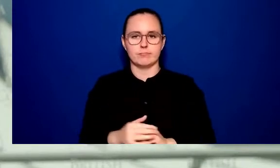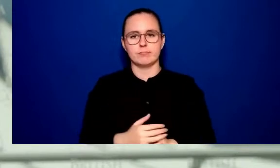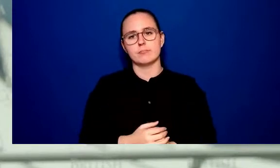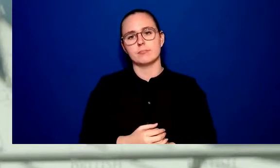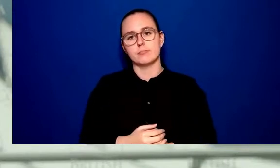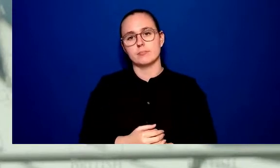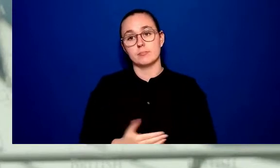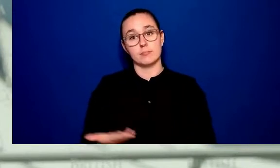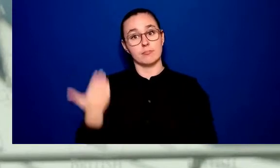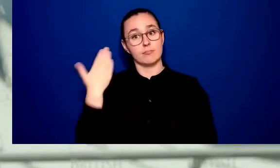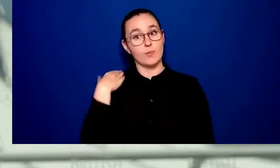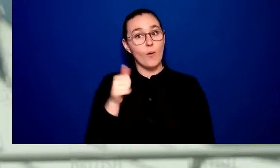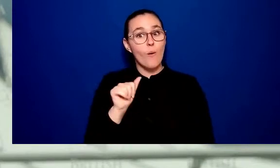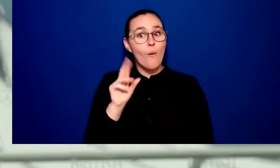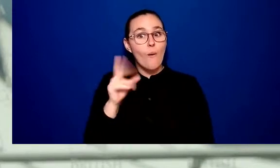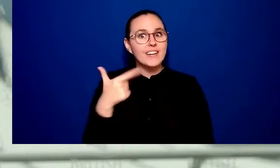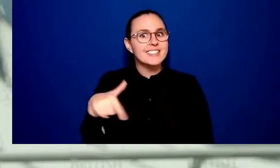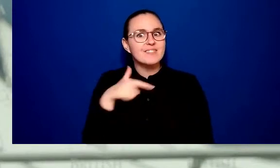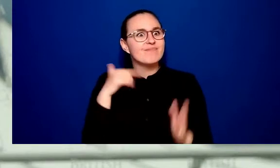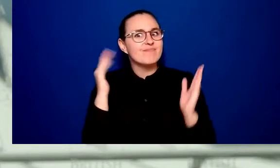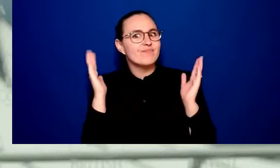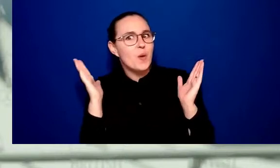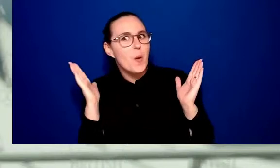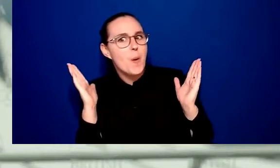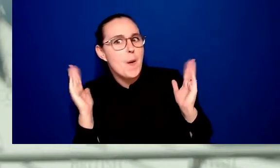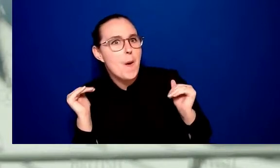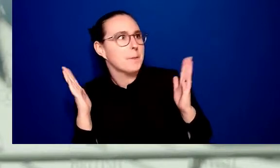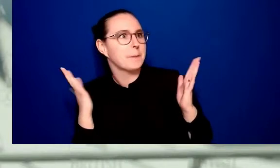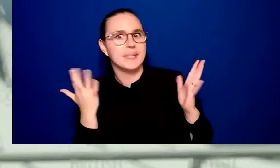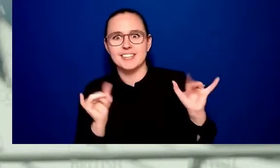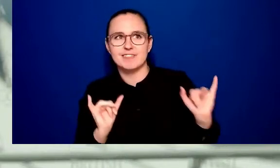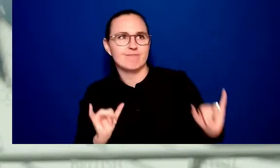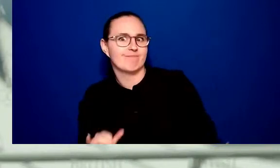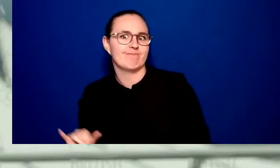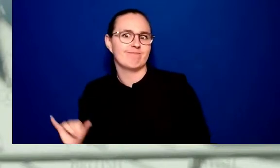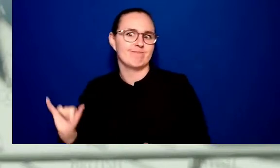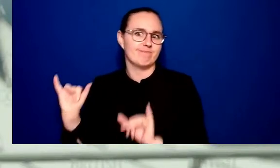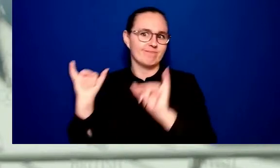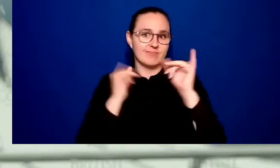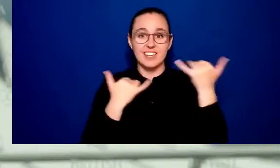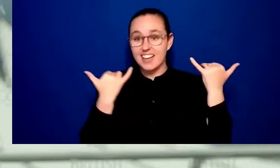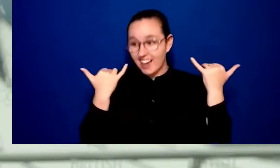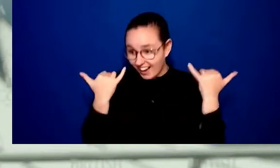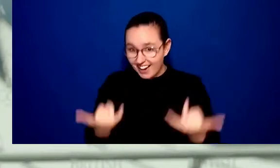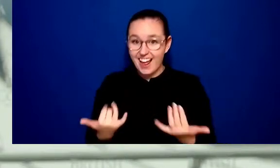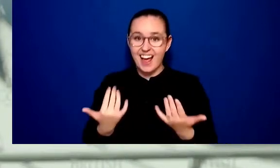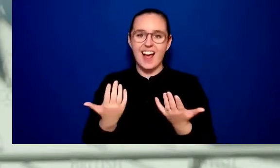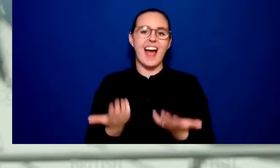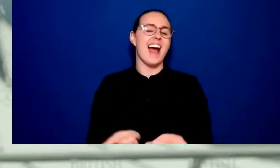same approach across the province. Um but I think you know, I think I said in August that I was hoping we'd see a